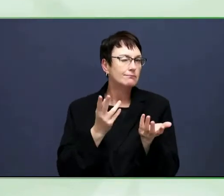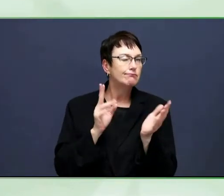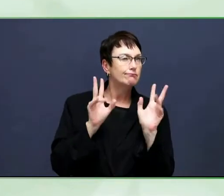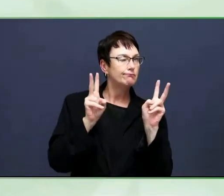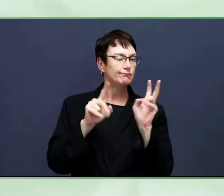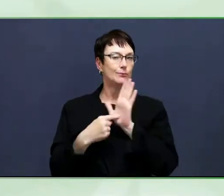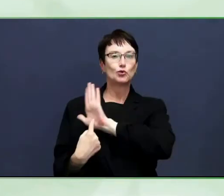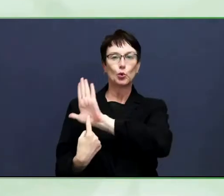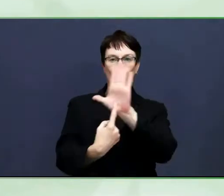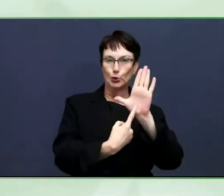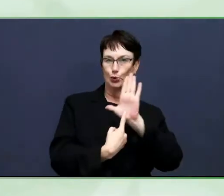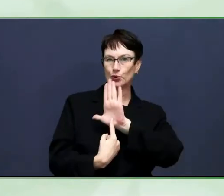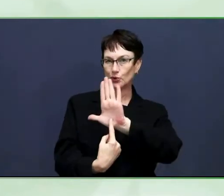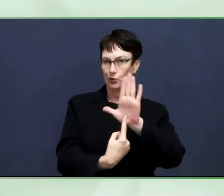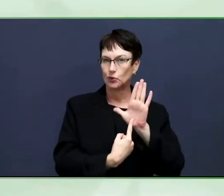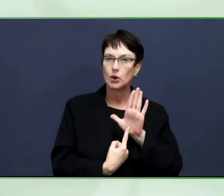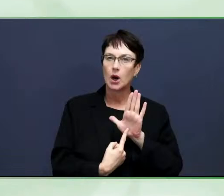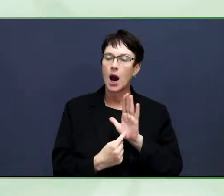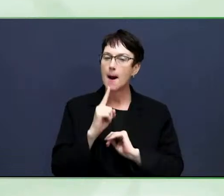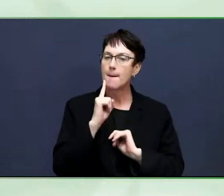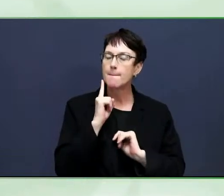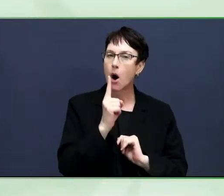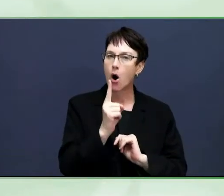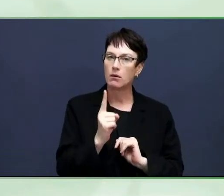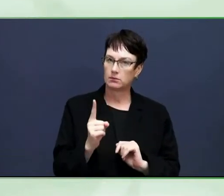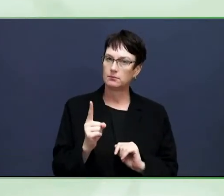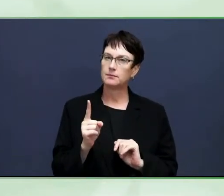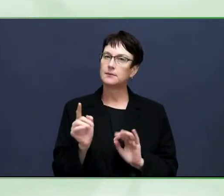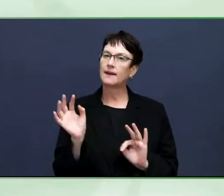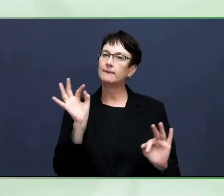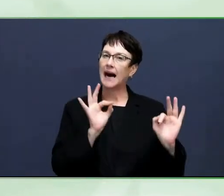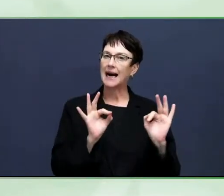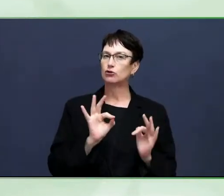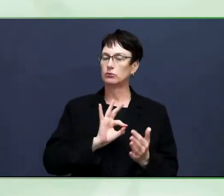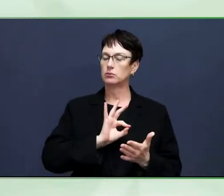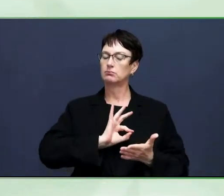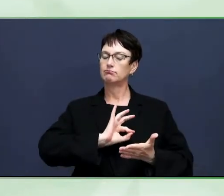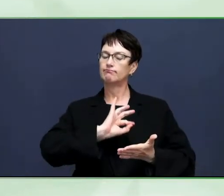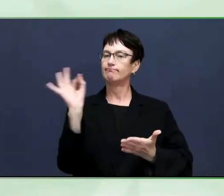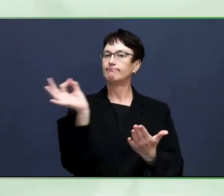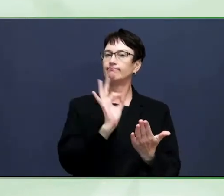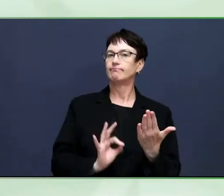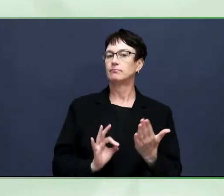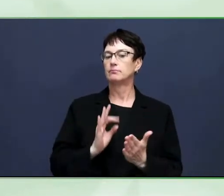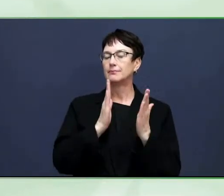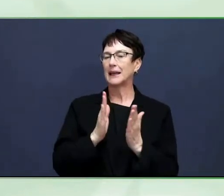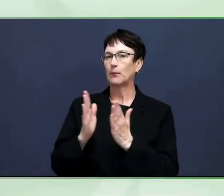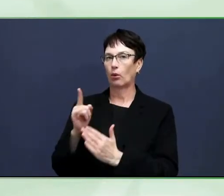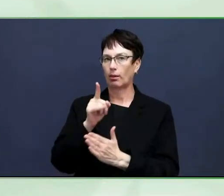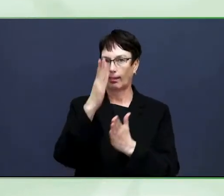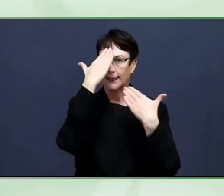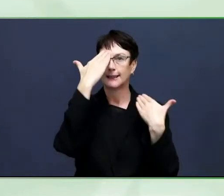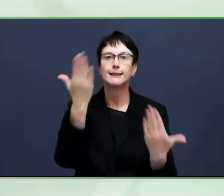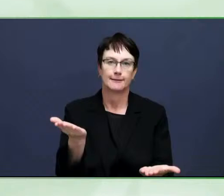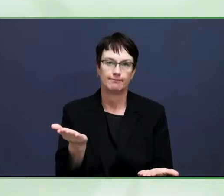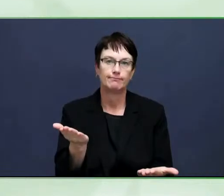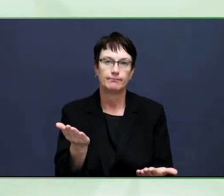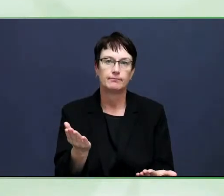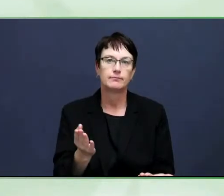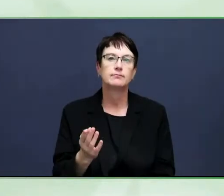It exists for one thing only which is to make the world more inclusive.